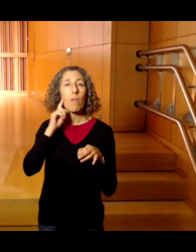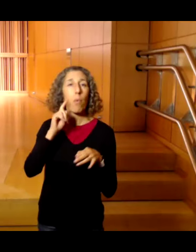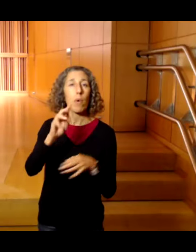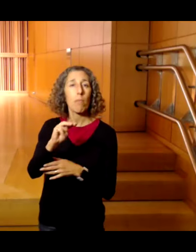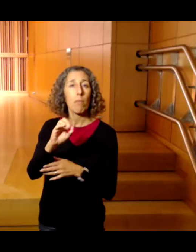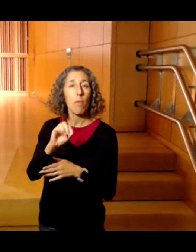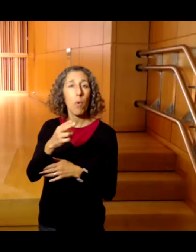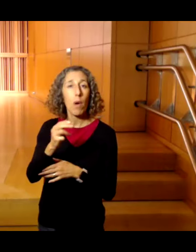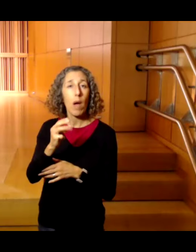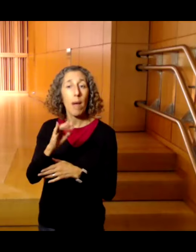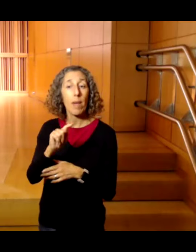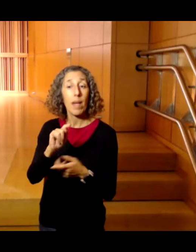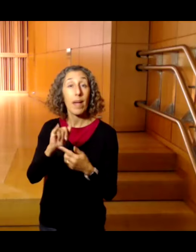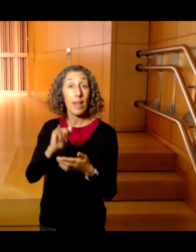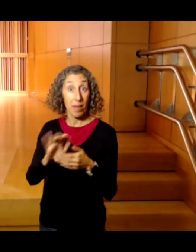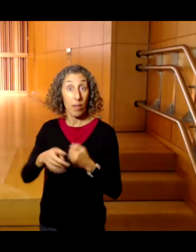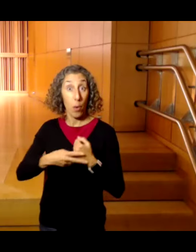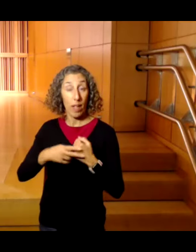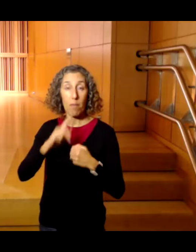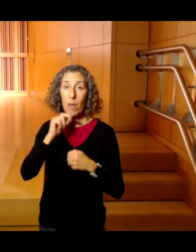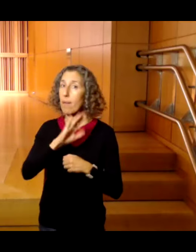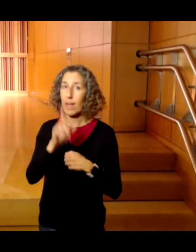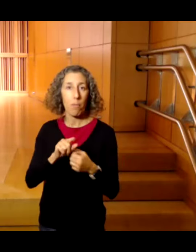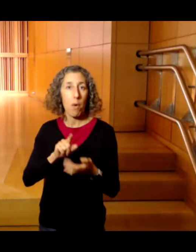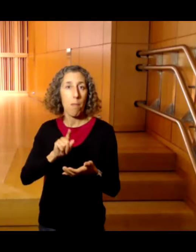I turn to this especially valuable piece of Baldwin's ephemera.